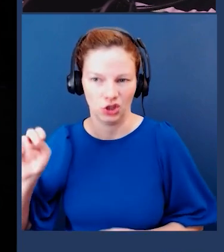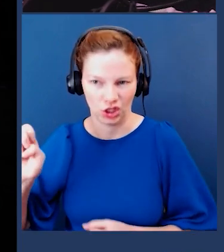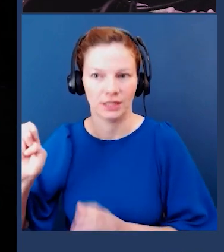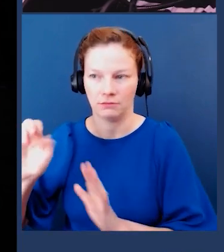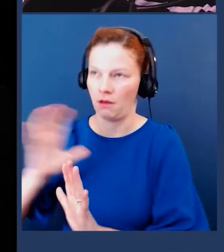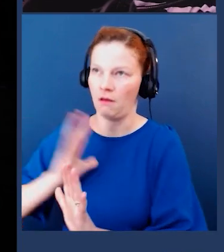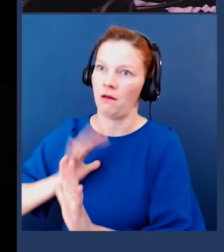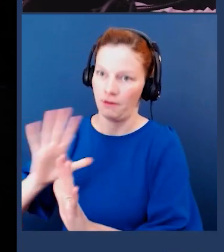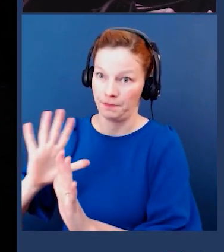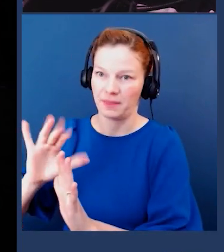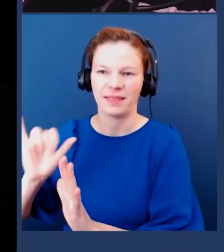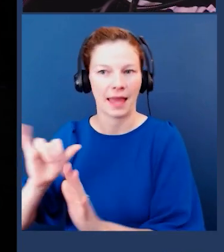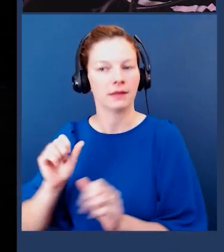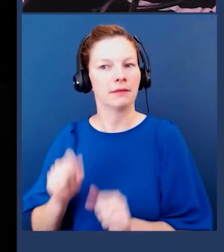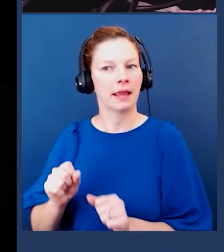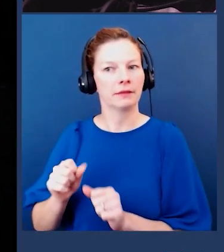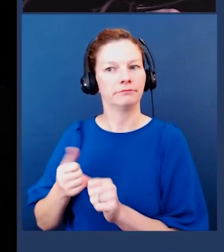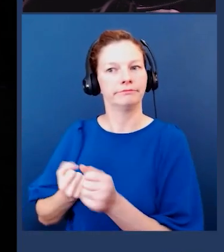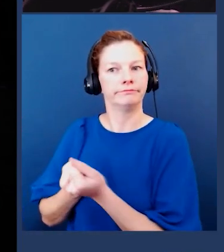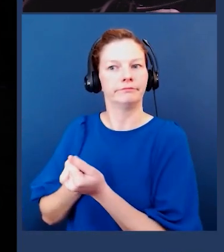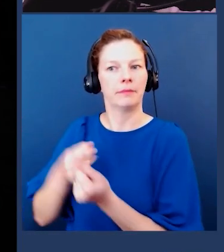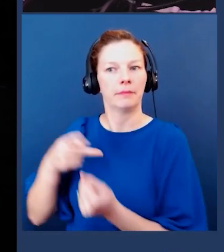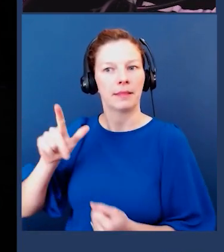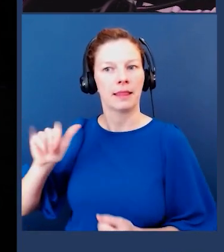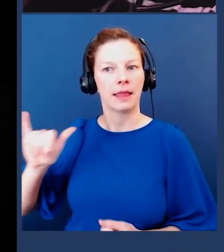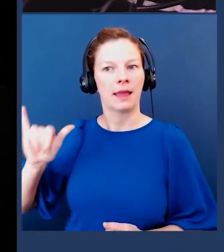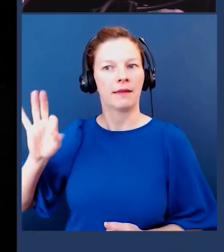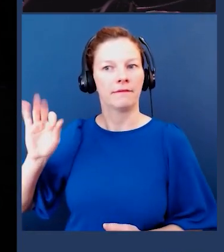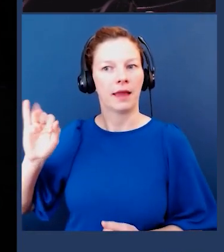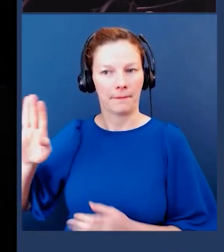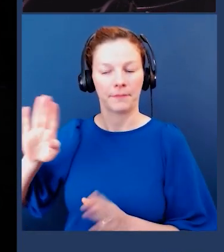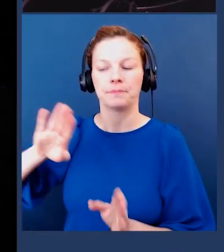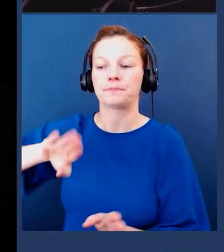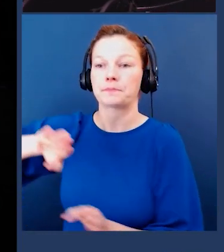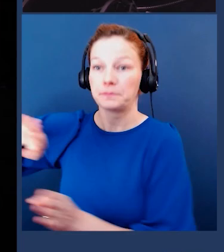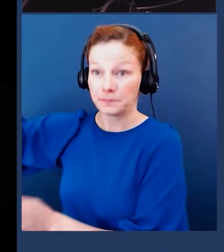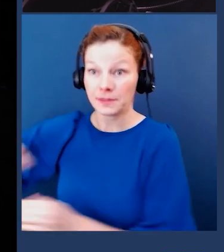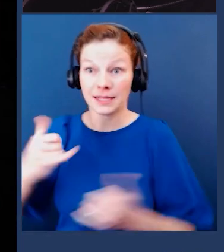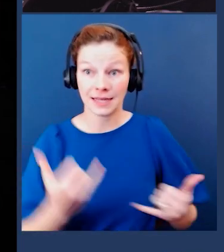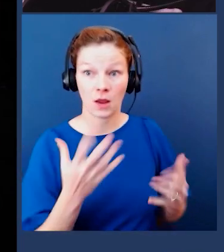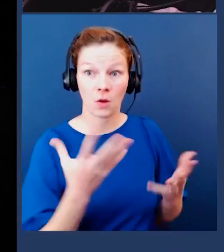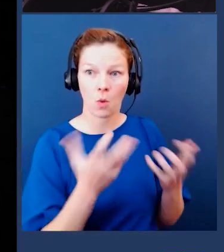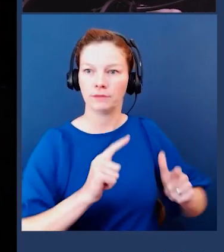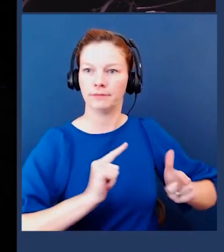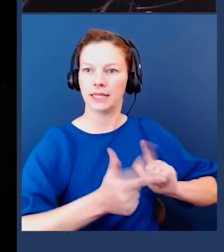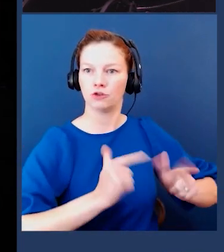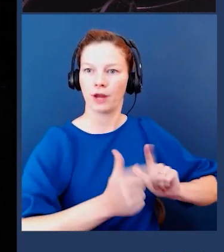where we're going to go into interactive event like something a little bit more, you know, different from what you're doing.